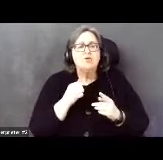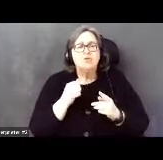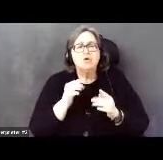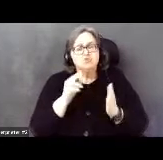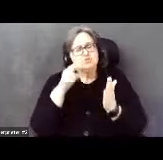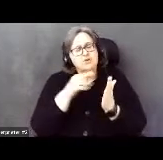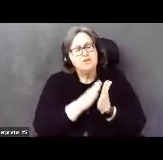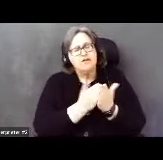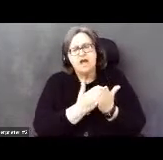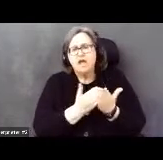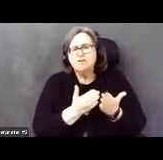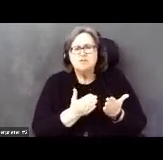realize there are some priority